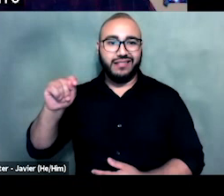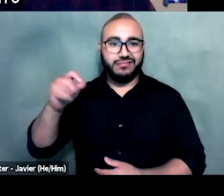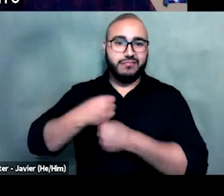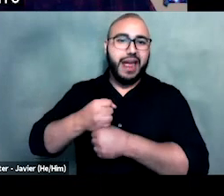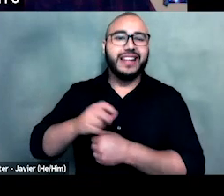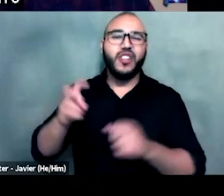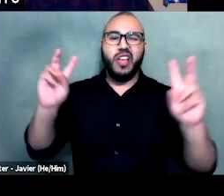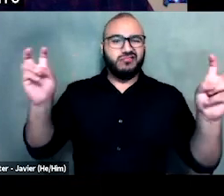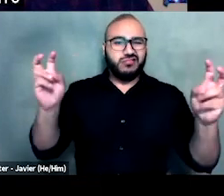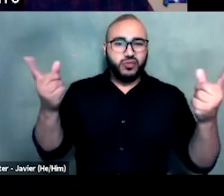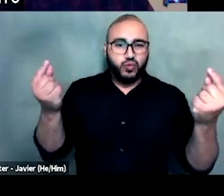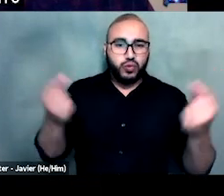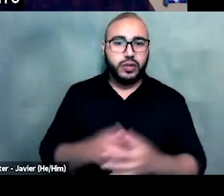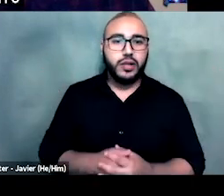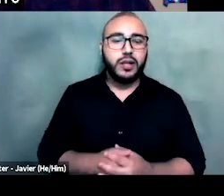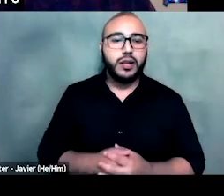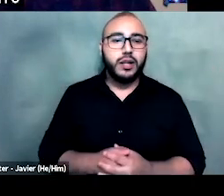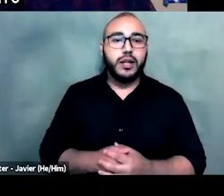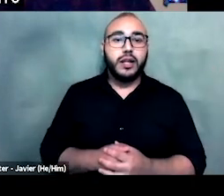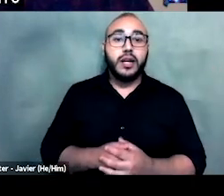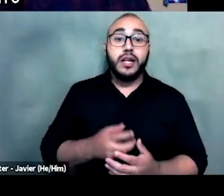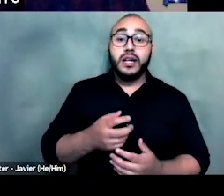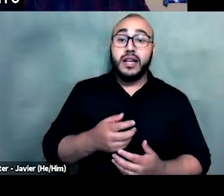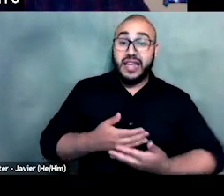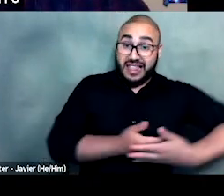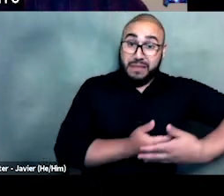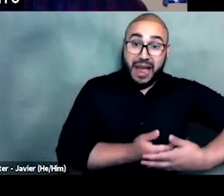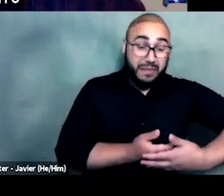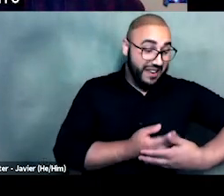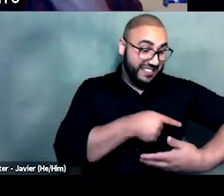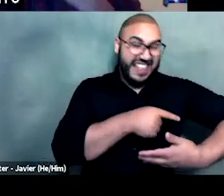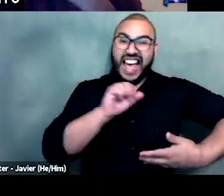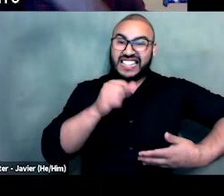by Henry Pratt, "Transfer the savage born infant to the surroundings of civilization,